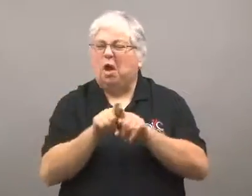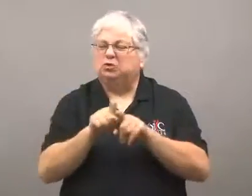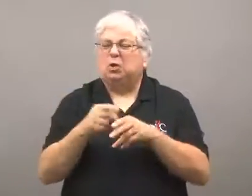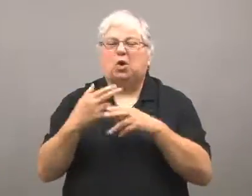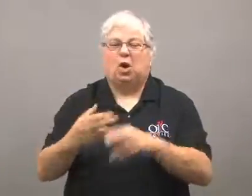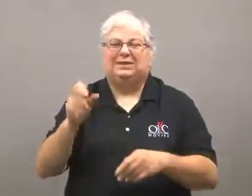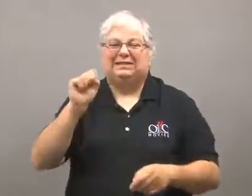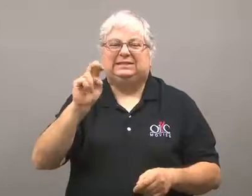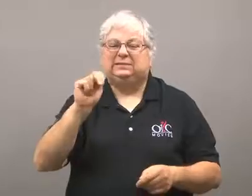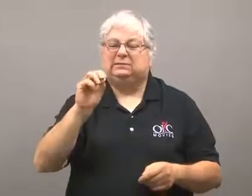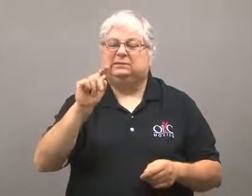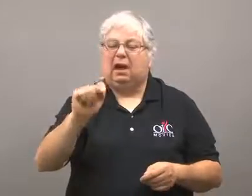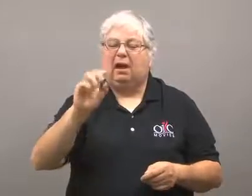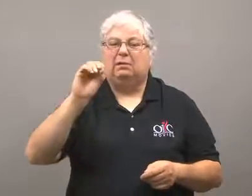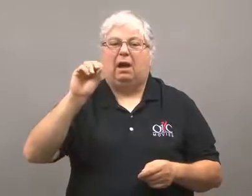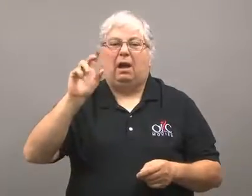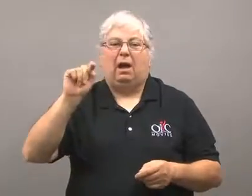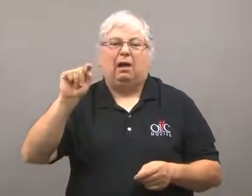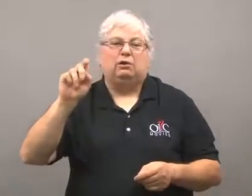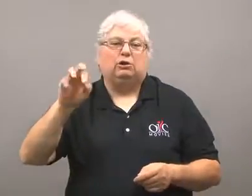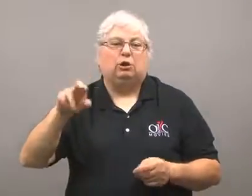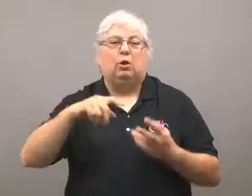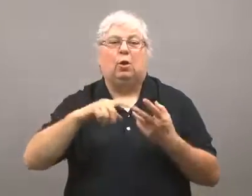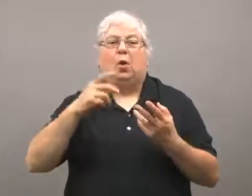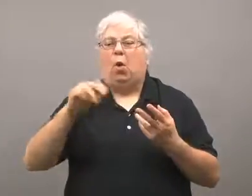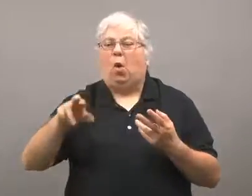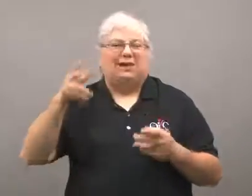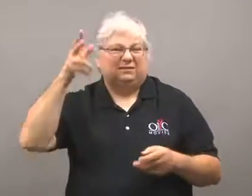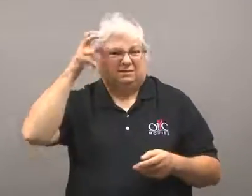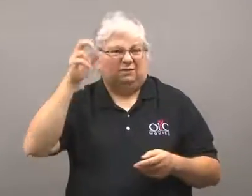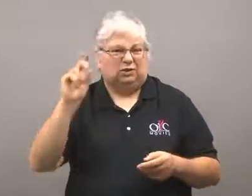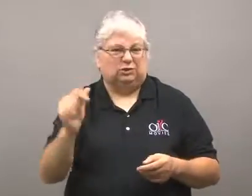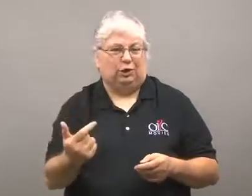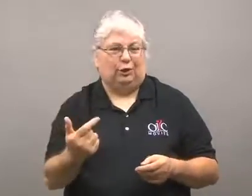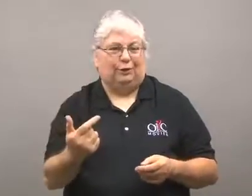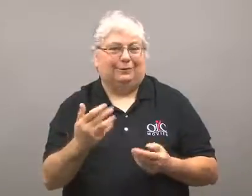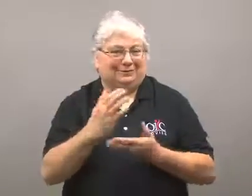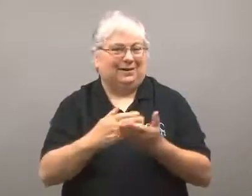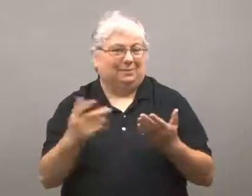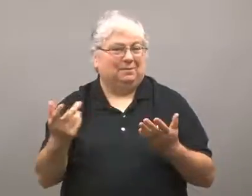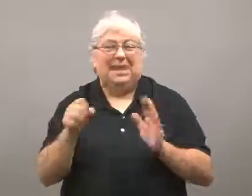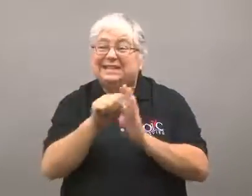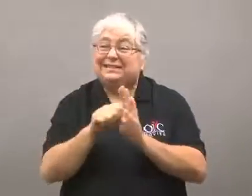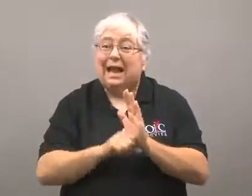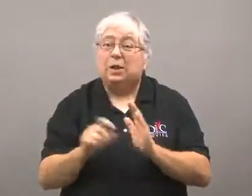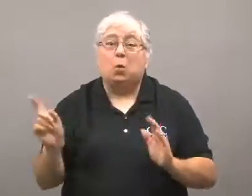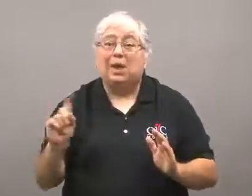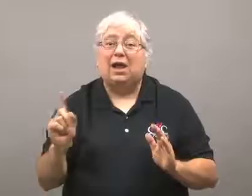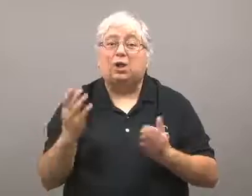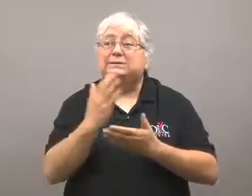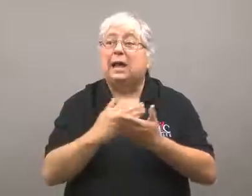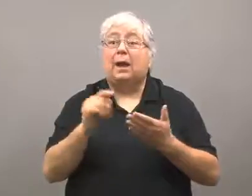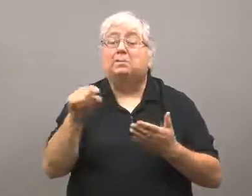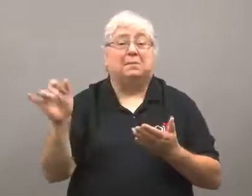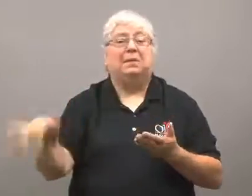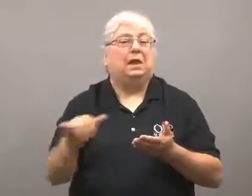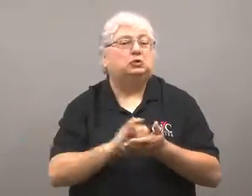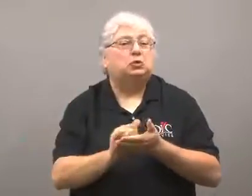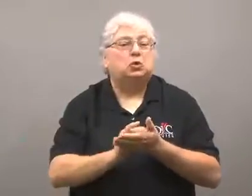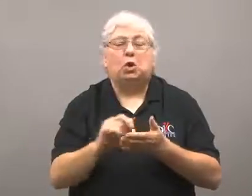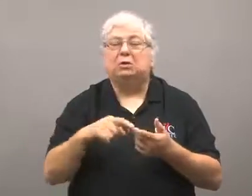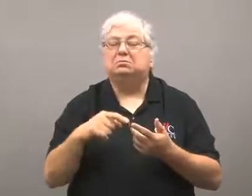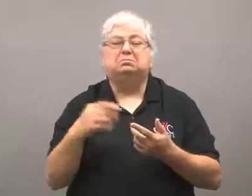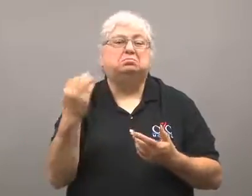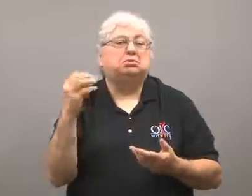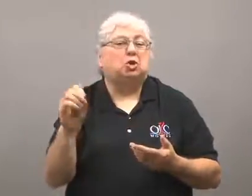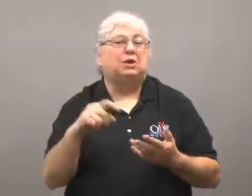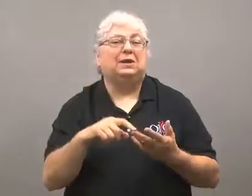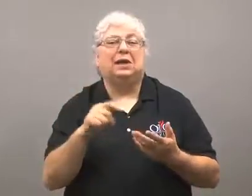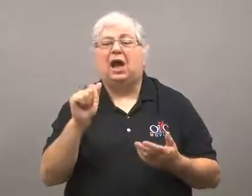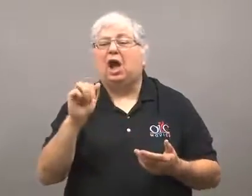They're also called snot otters or devil dogs.